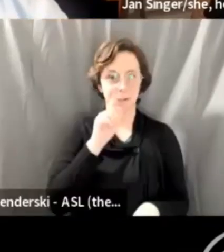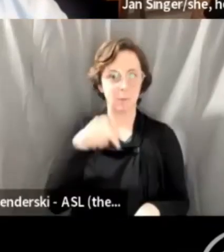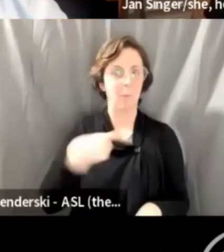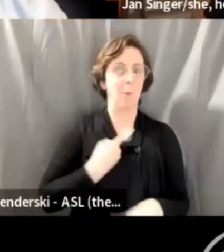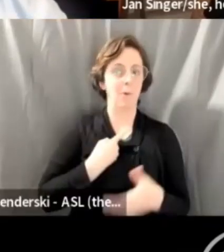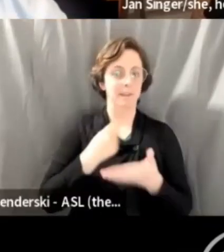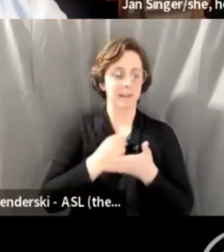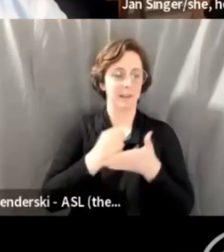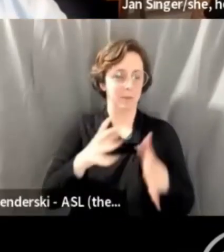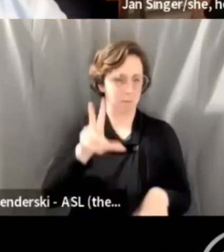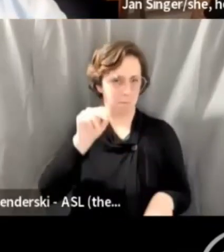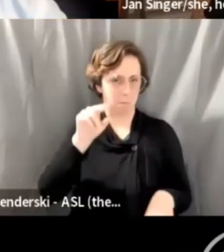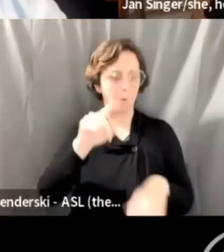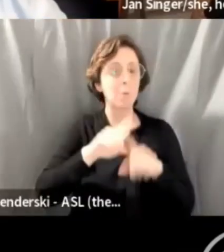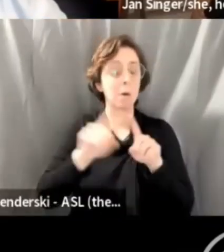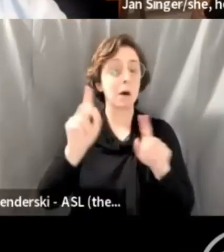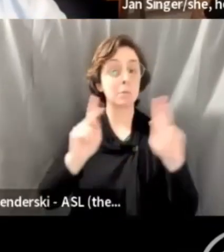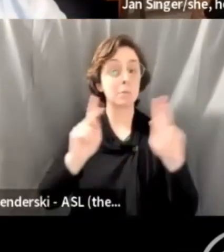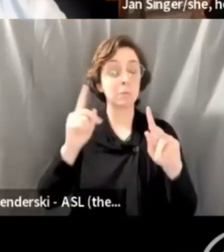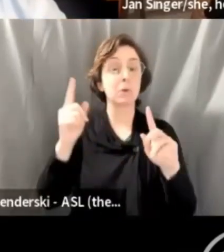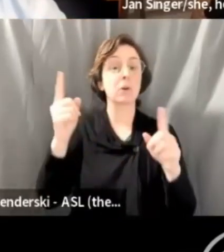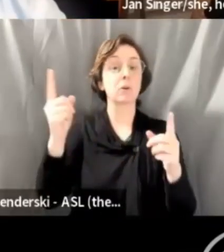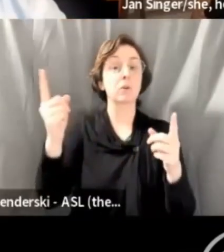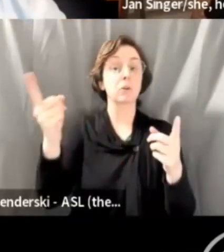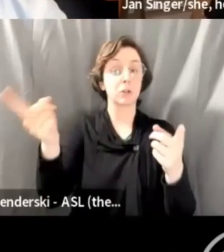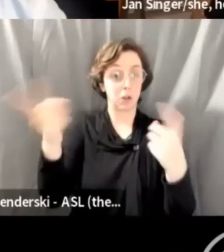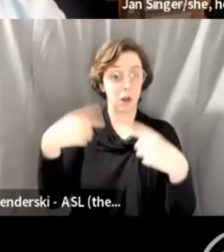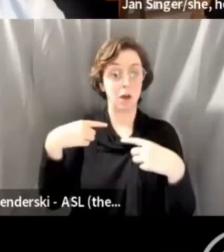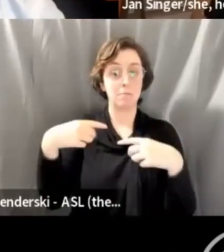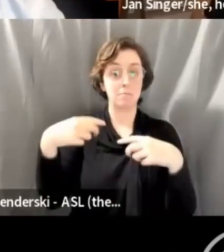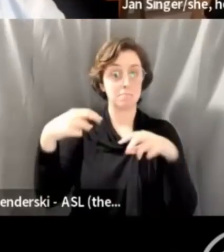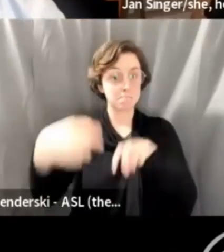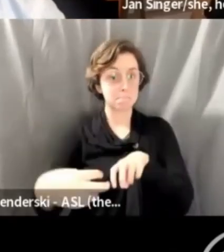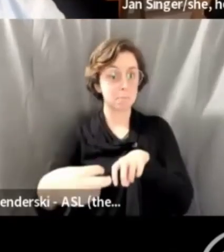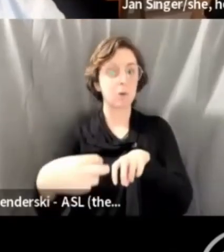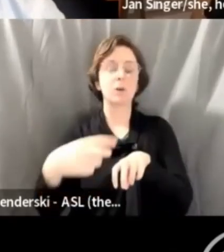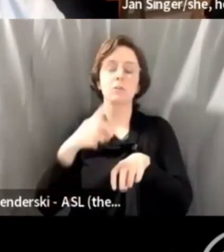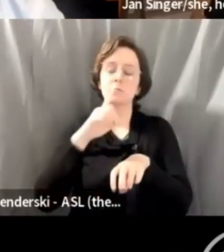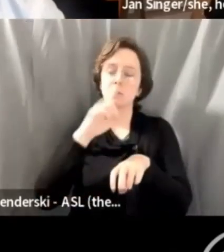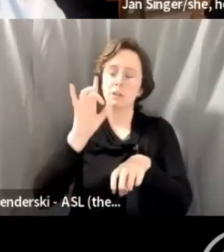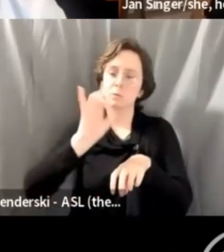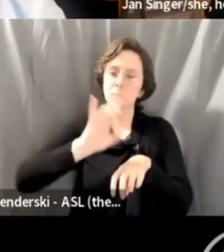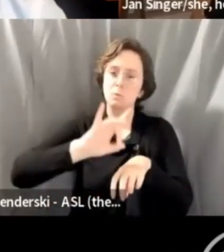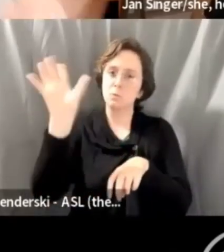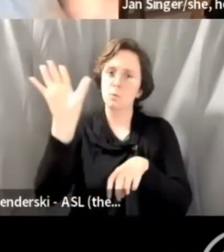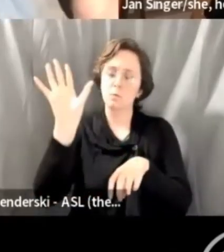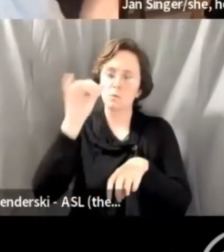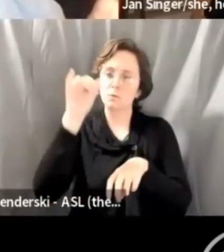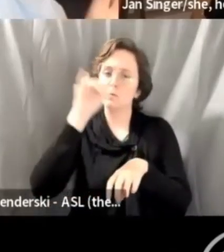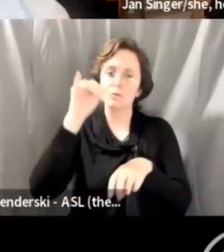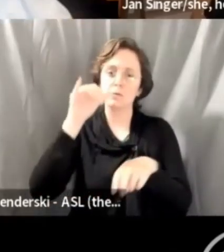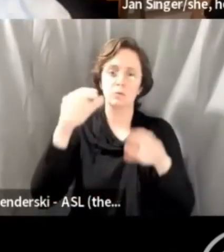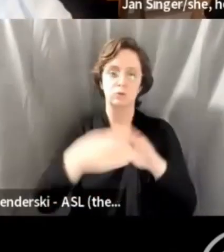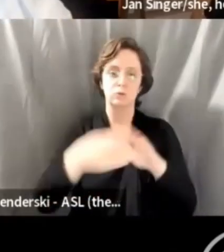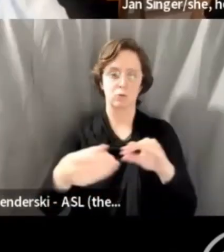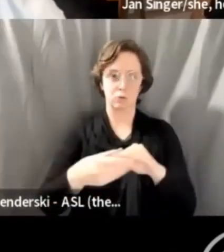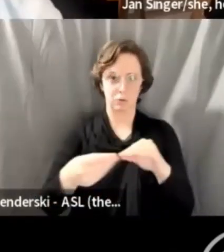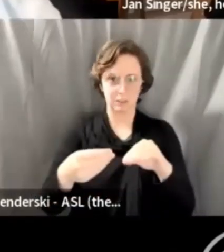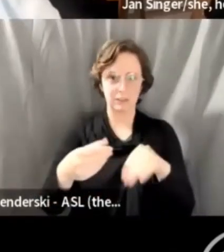But people do come in with really horrifying stories, right? I'm getting the nods, yes.